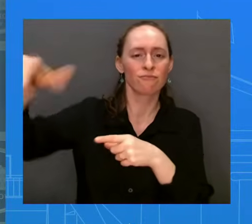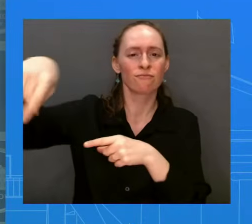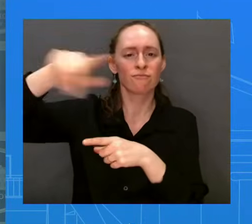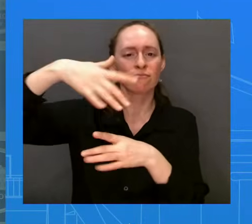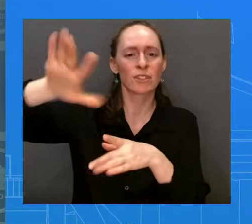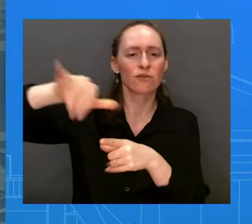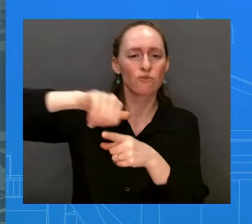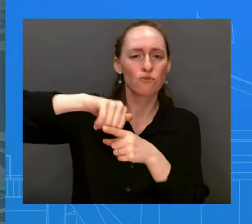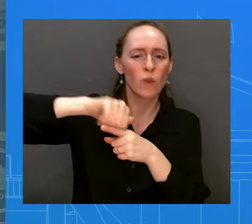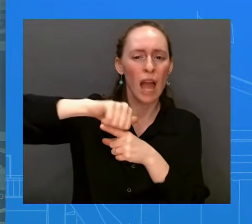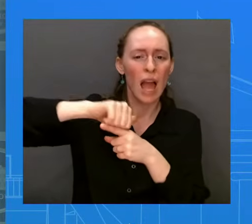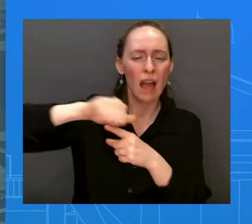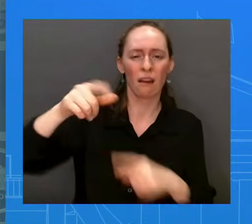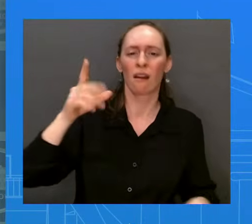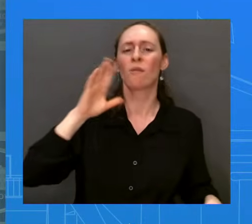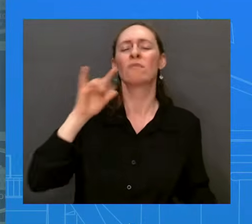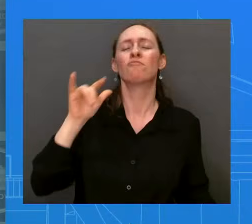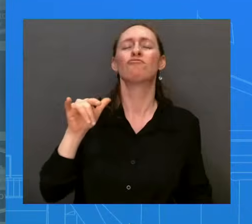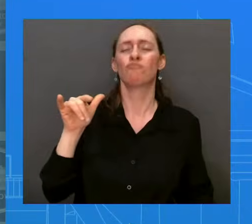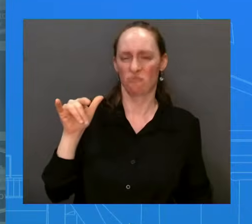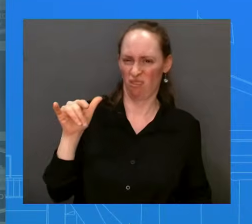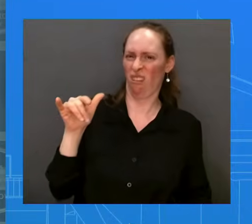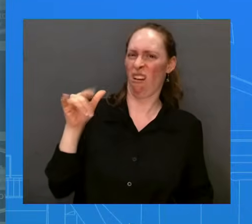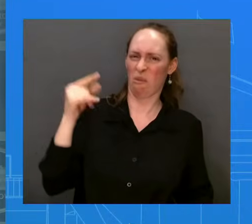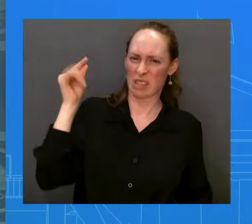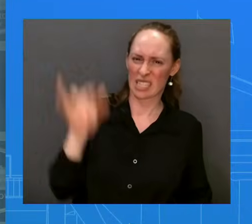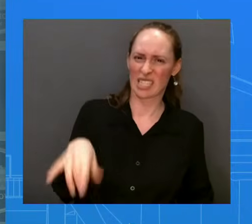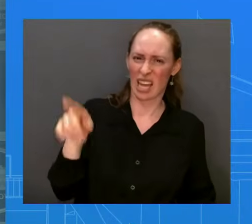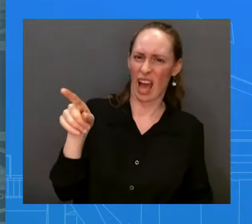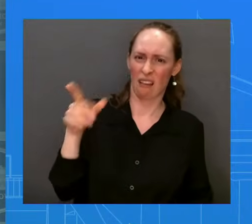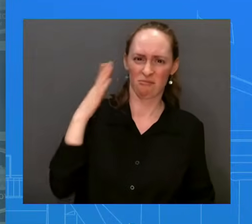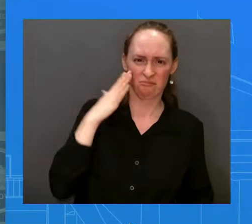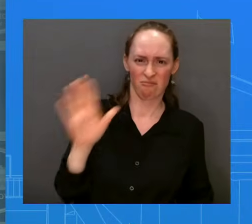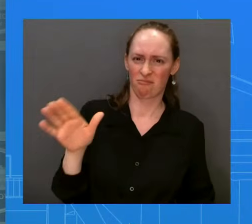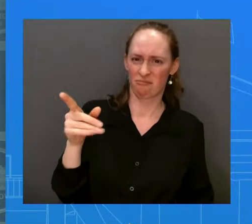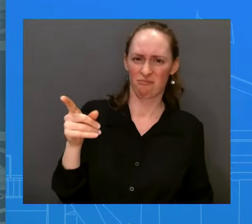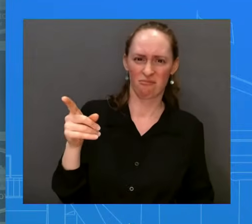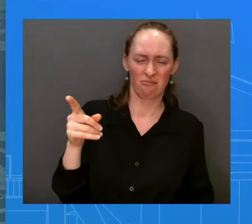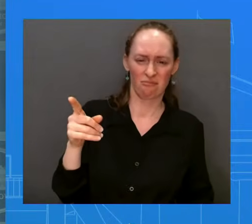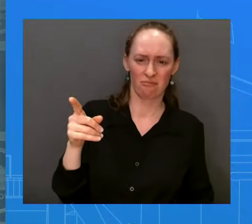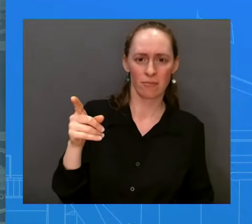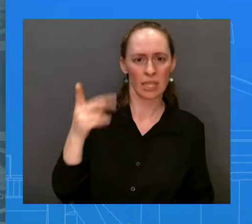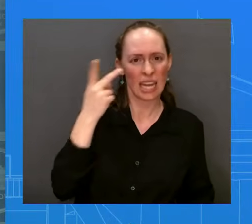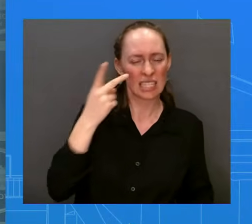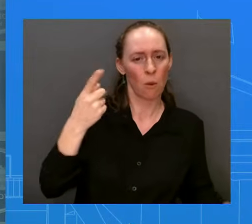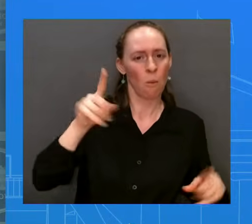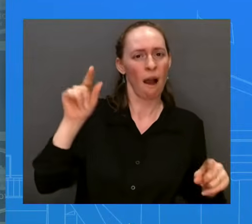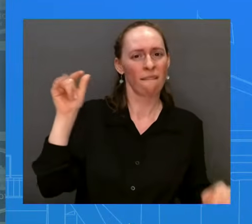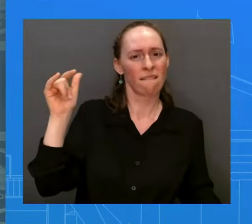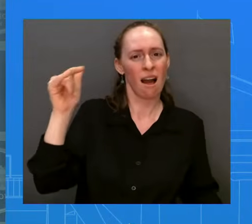But you may not have but a fleeting moment on some of these things to see it. And so, it's different.